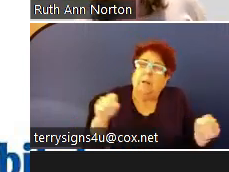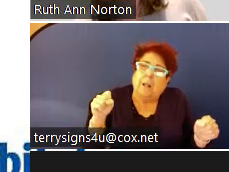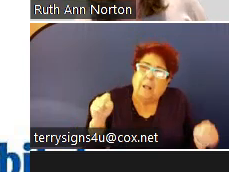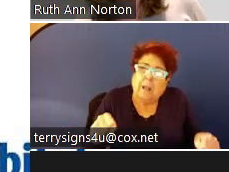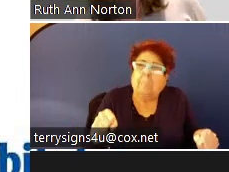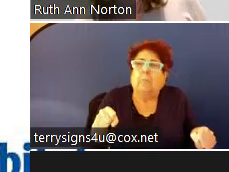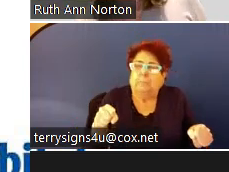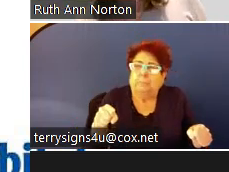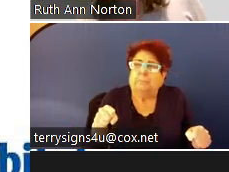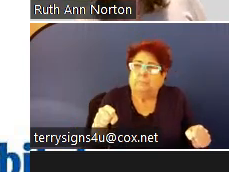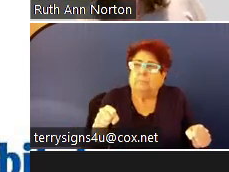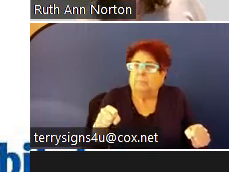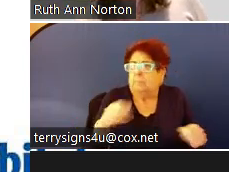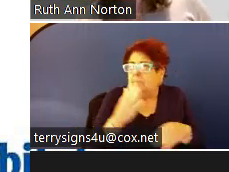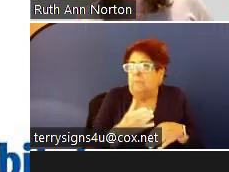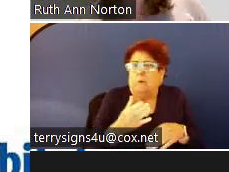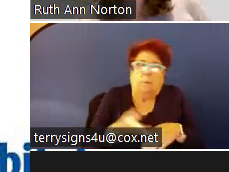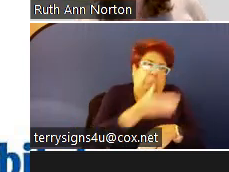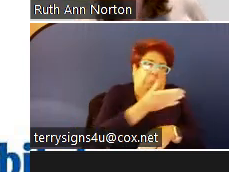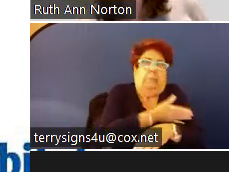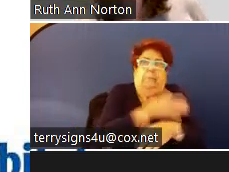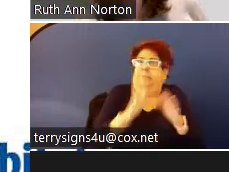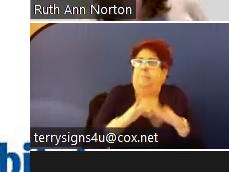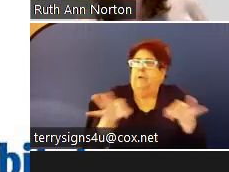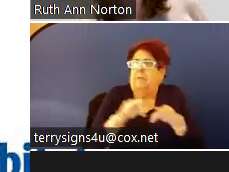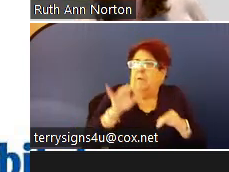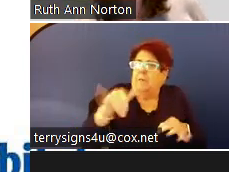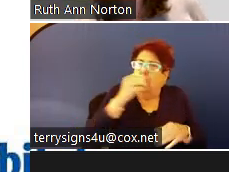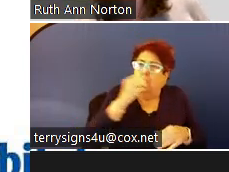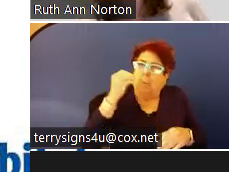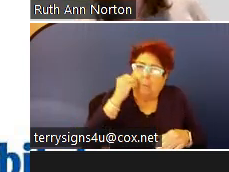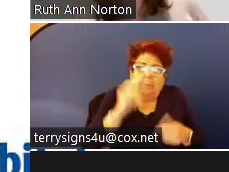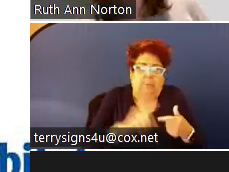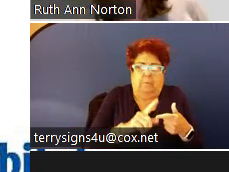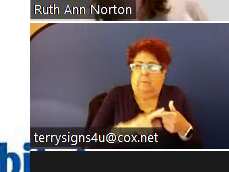to improve the value of the house and improve the ability for people who live with quality